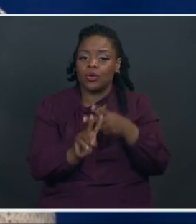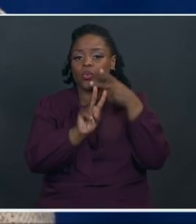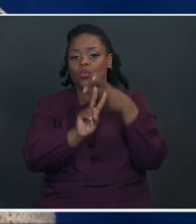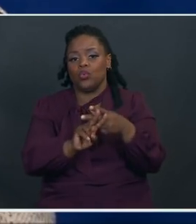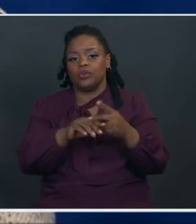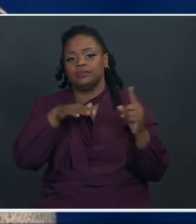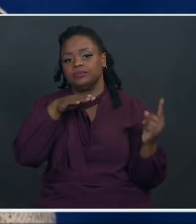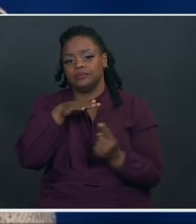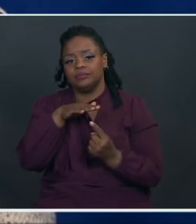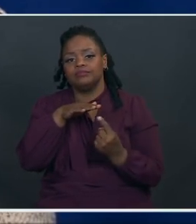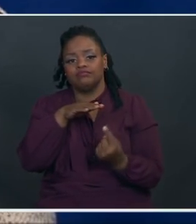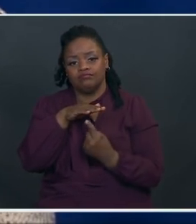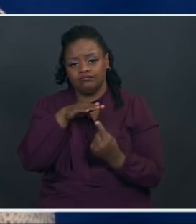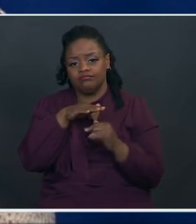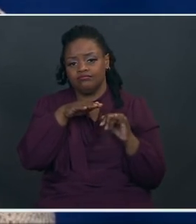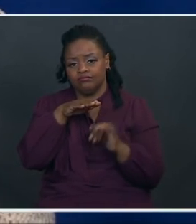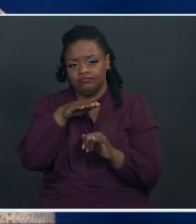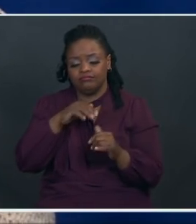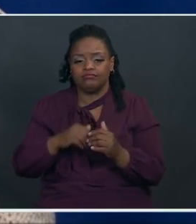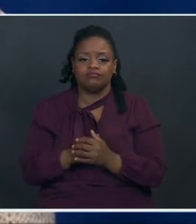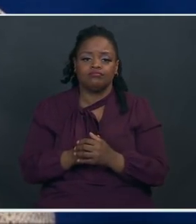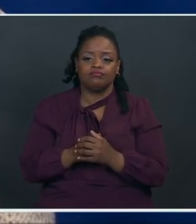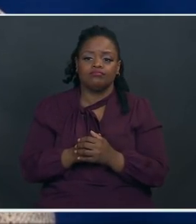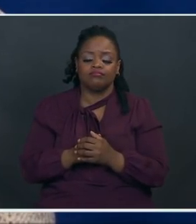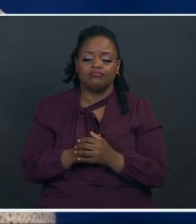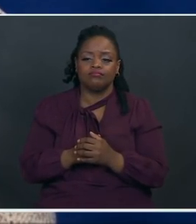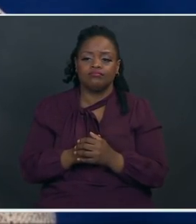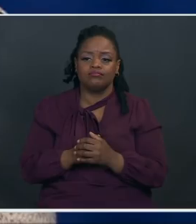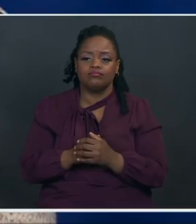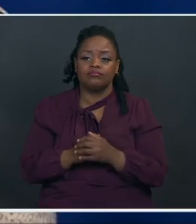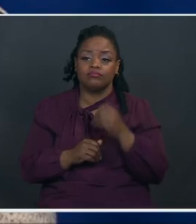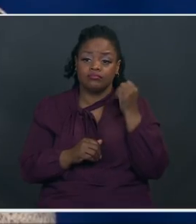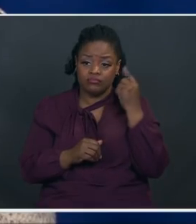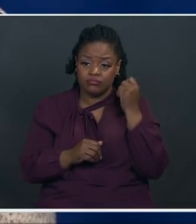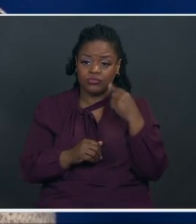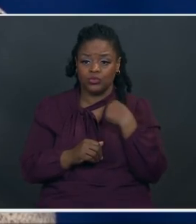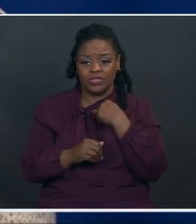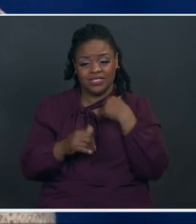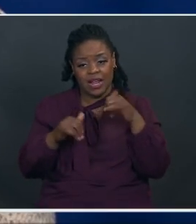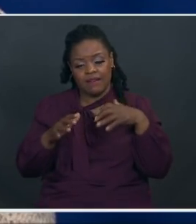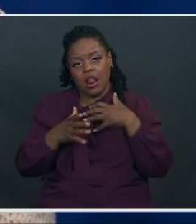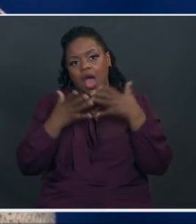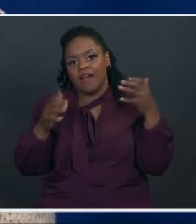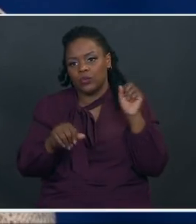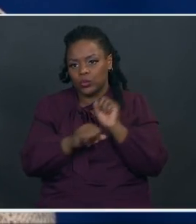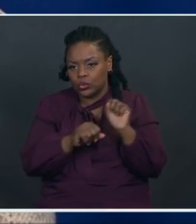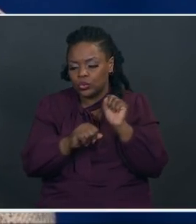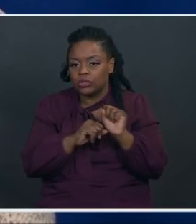So, from what the data show us, we still have a long way to go. Latino, indigenous and black people in America